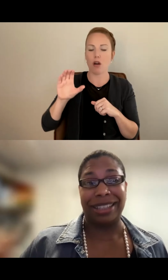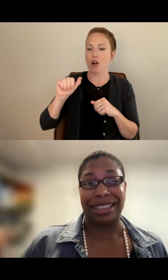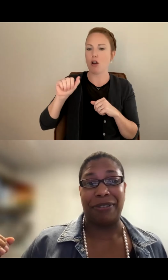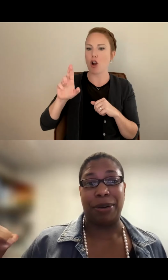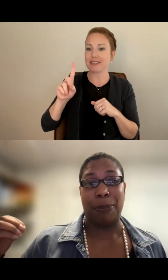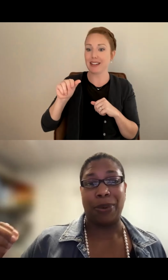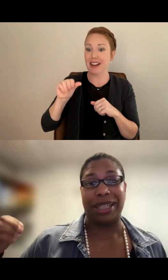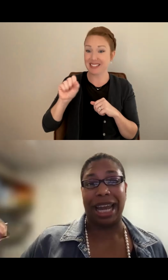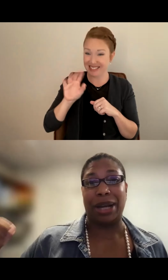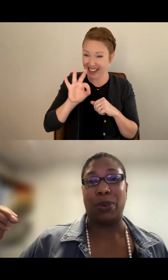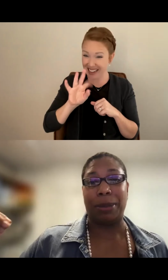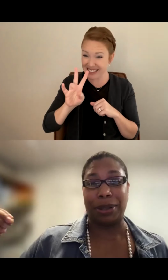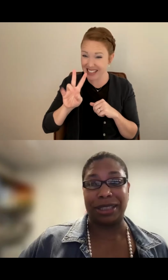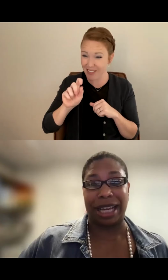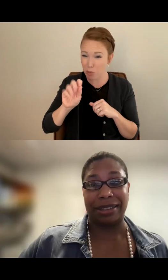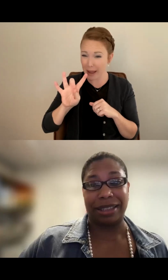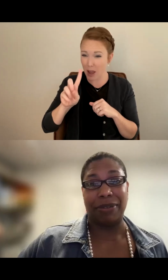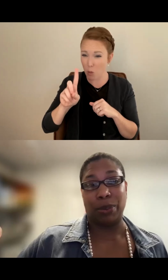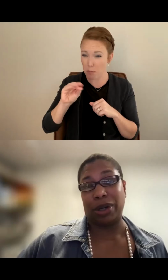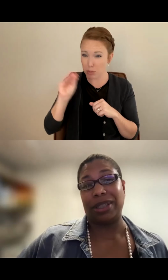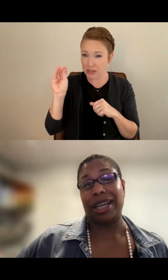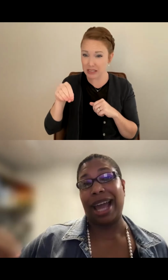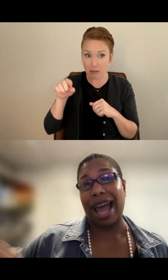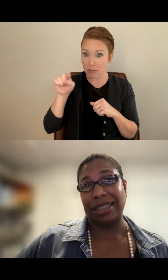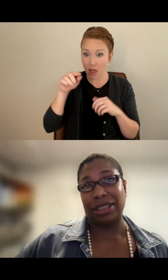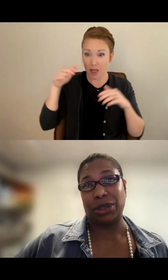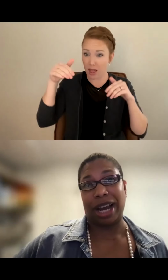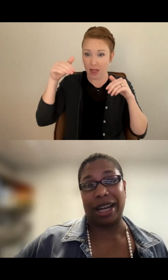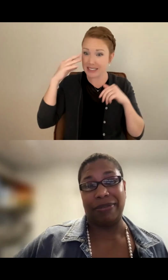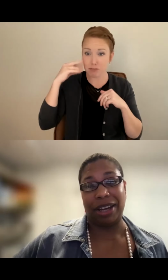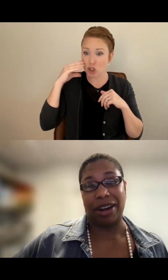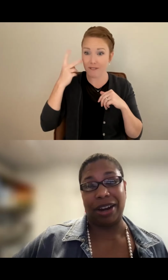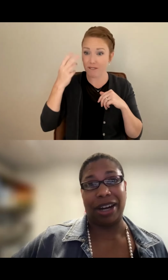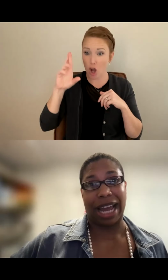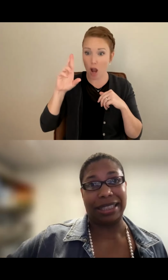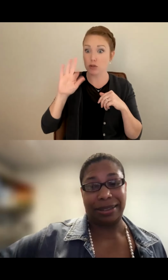97.81% of the world has not tried VR yet.